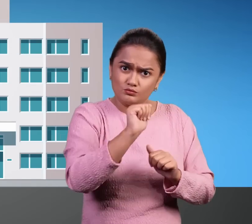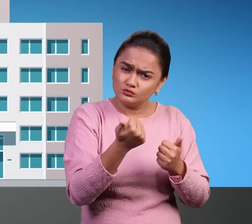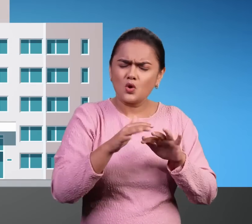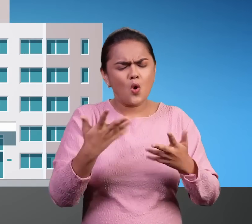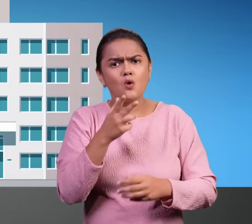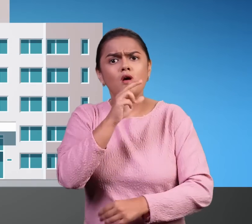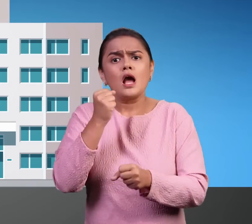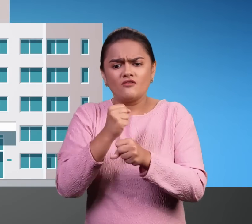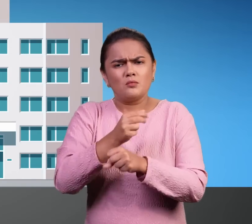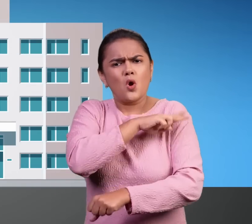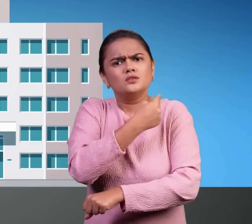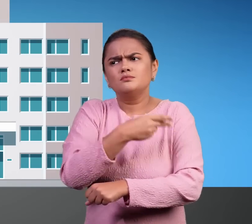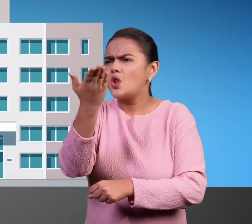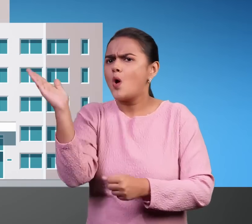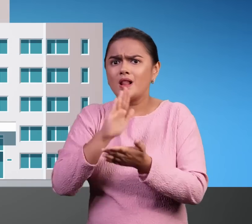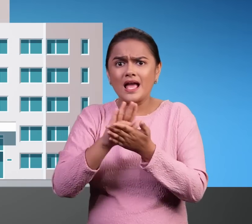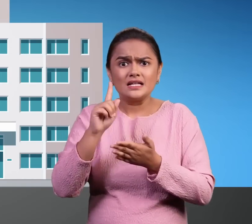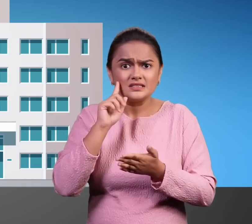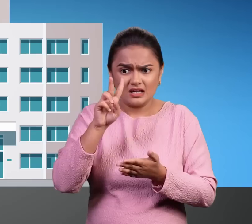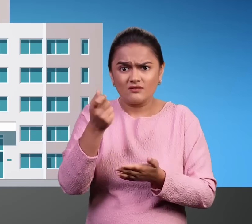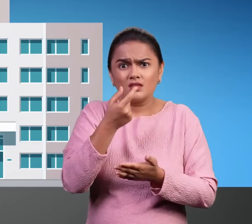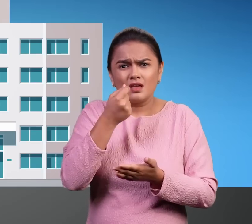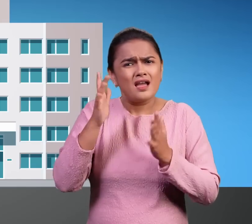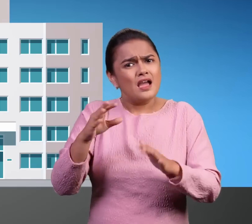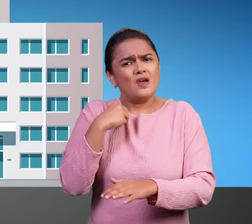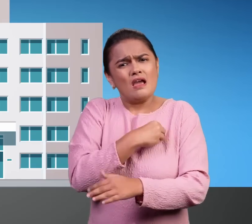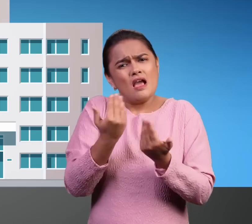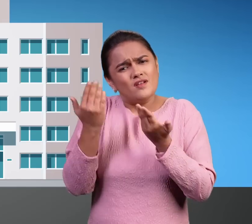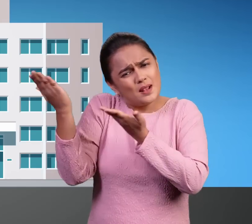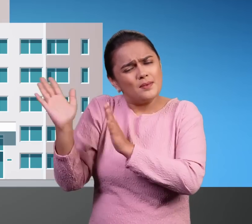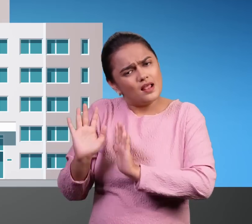or a government doctor for HIV treatment at government hospitals.